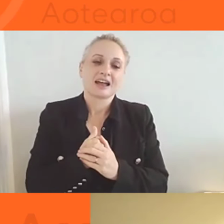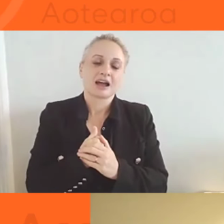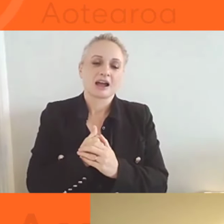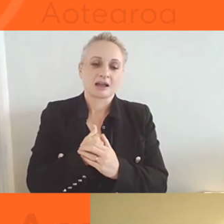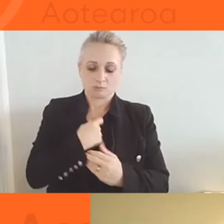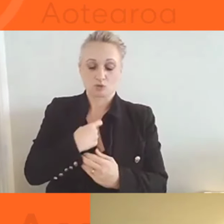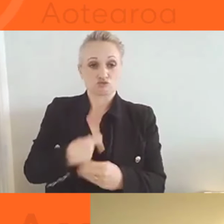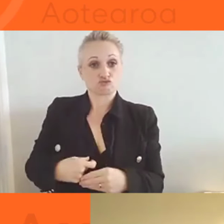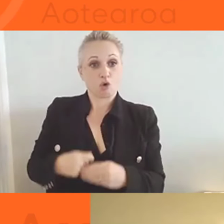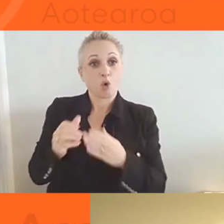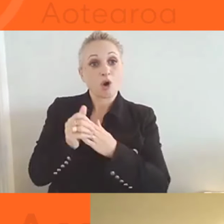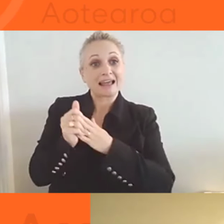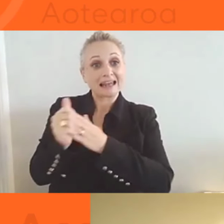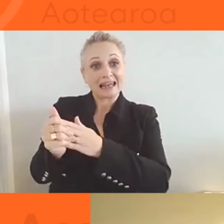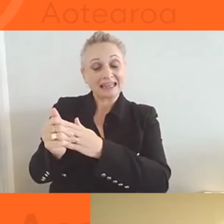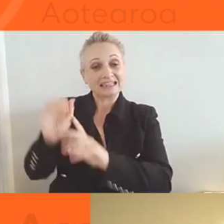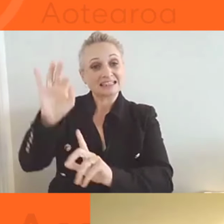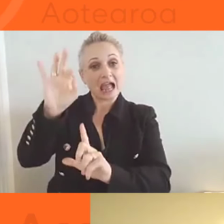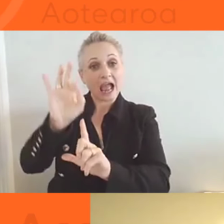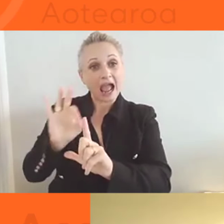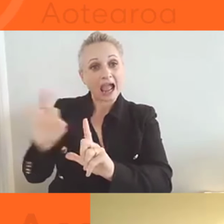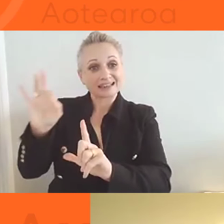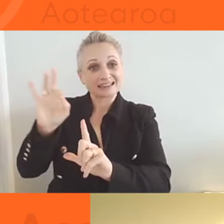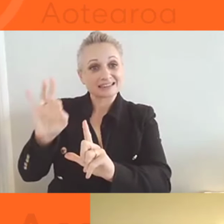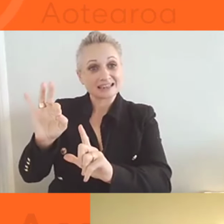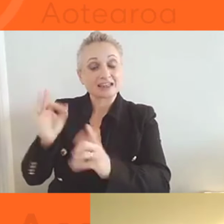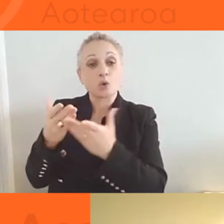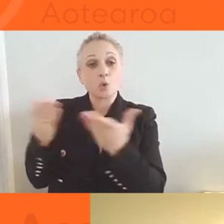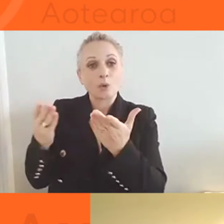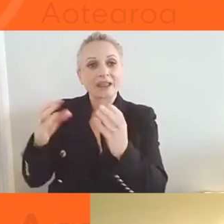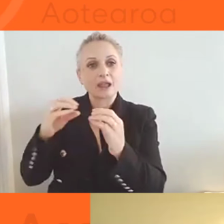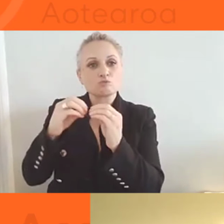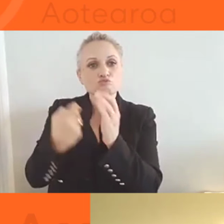at BRANZ, but I also have an architectural practice as well which is still